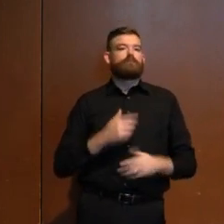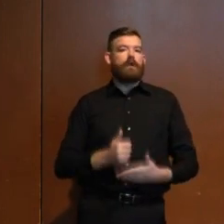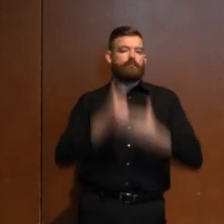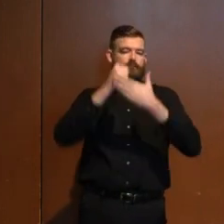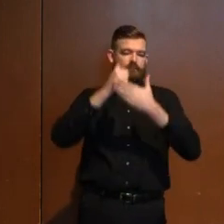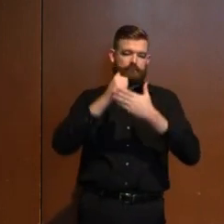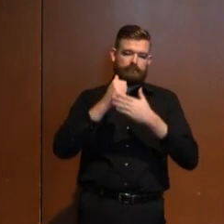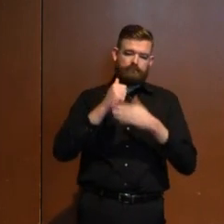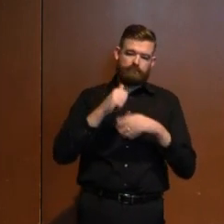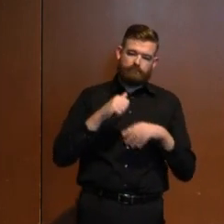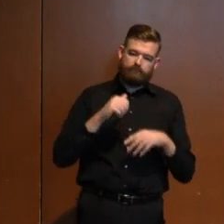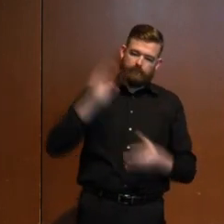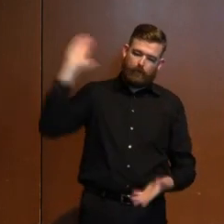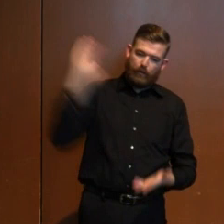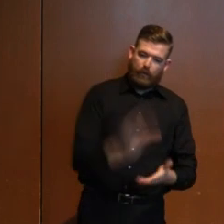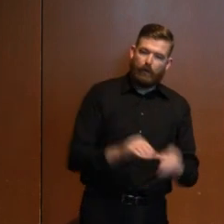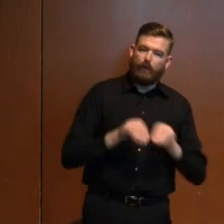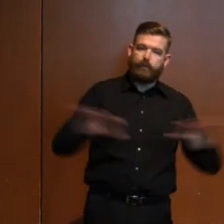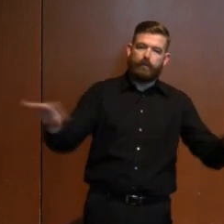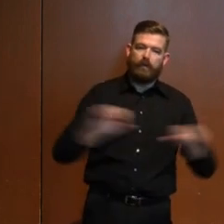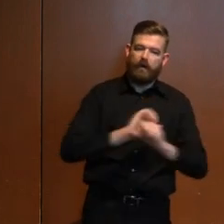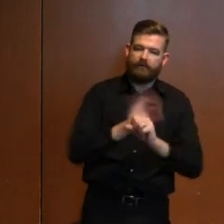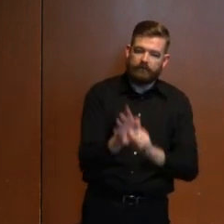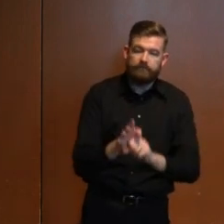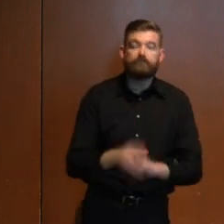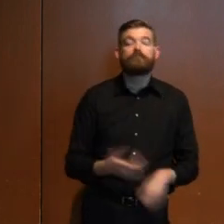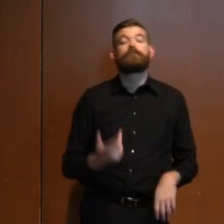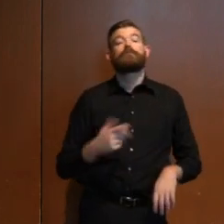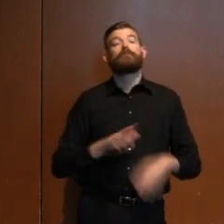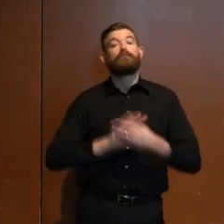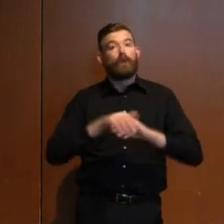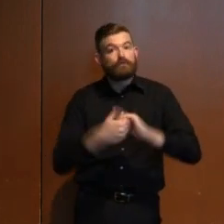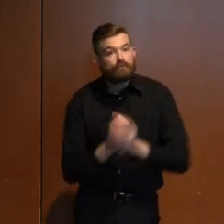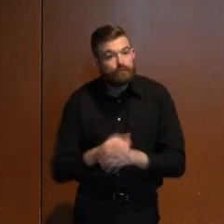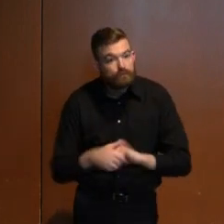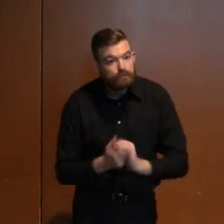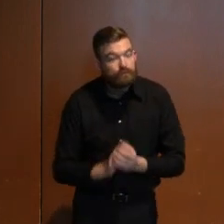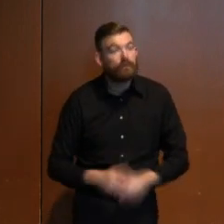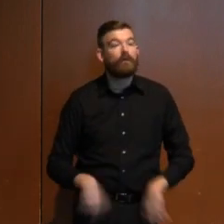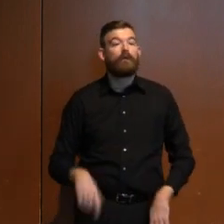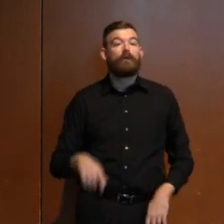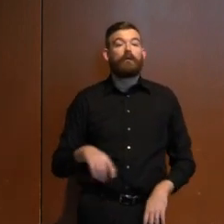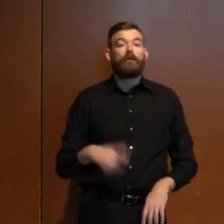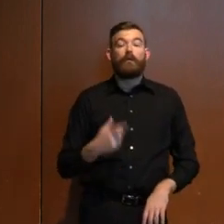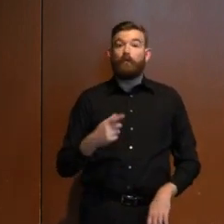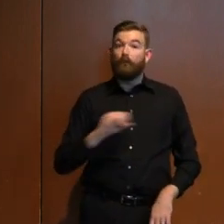WHICH WE KNOW GIVES US THE BEST CHANCE TO SLOW THE SPREAD OF CORONAVIRUS.